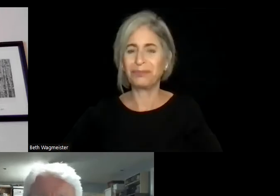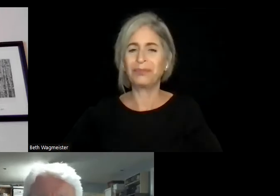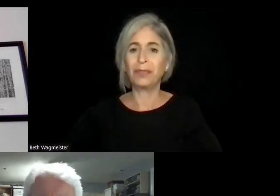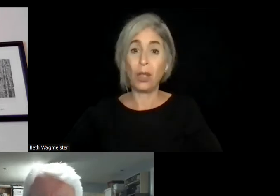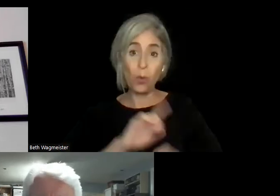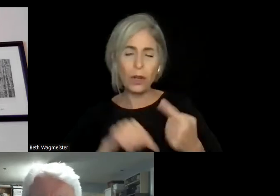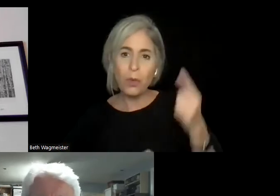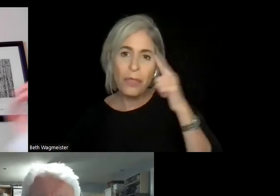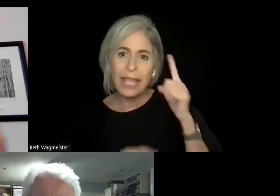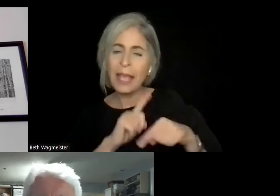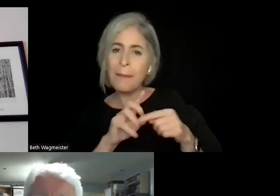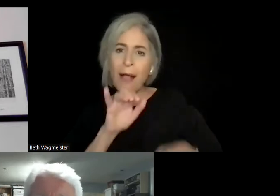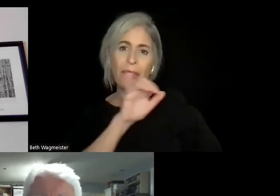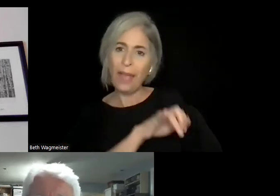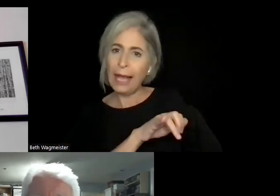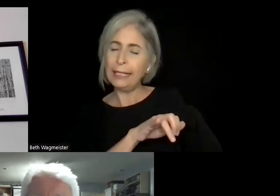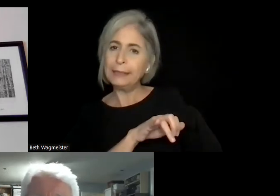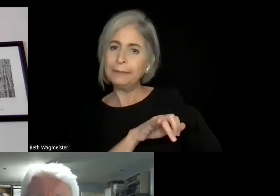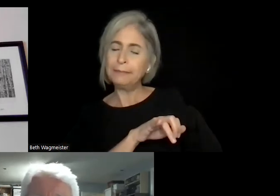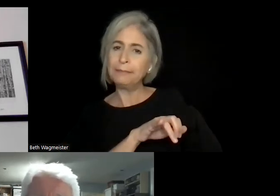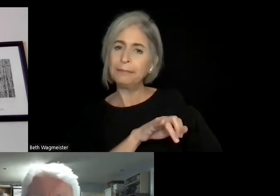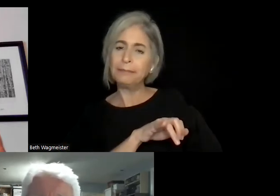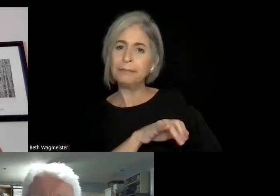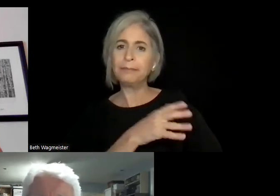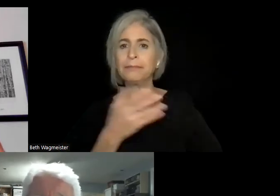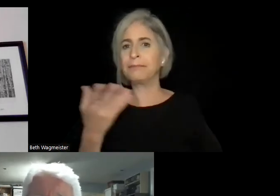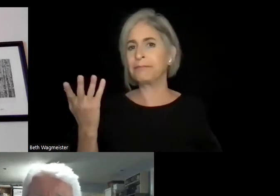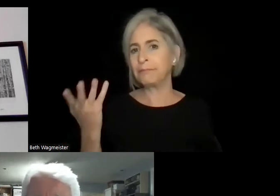a good answer! It takes time, it really take